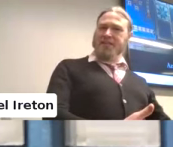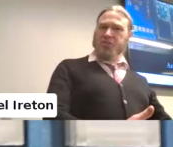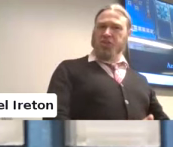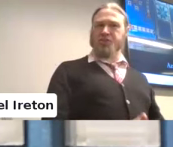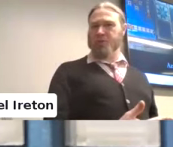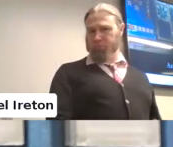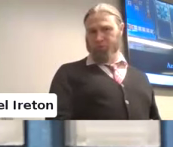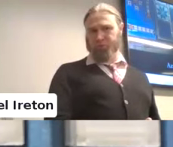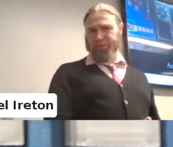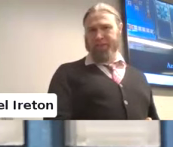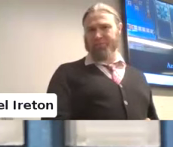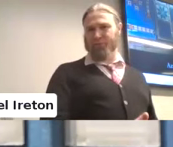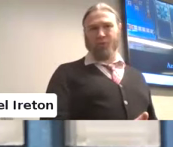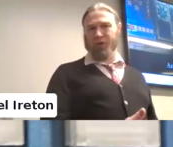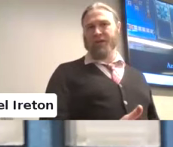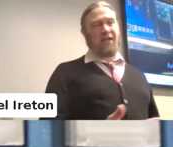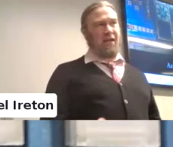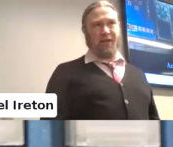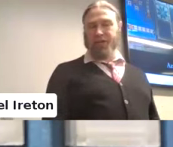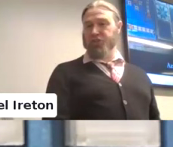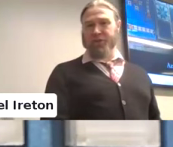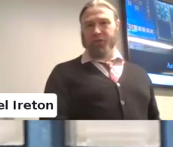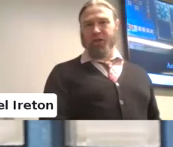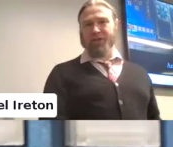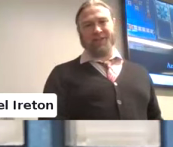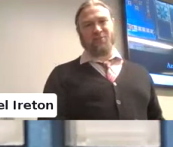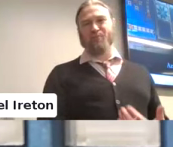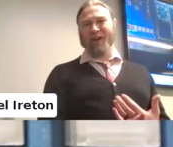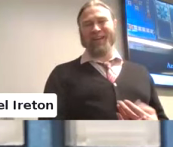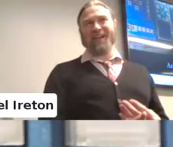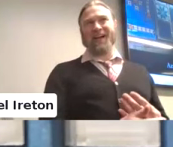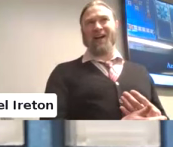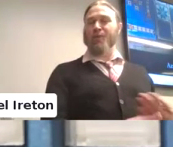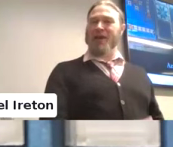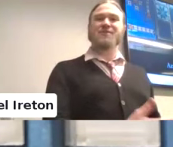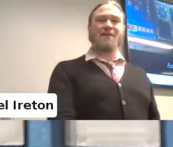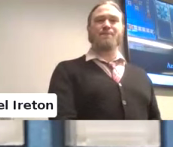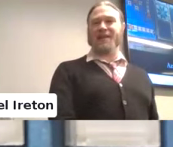The manual dexterity required and just the odds of something getting bumped and knocked out of place drops entirely if you add the Crystal mosaic expansion to it.